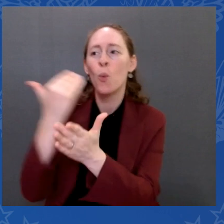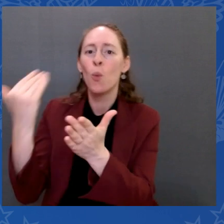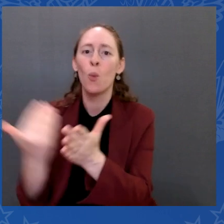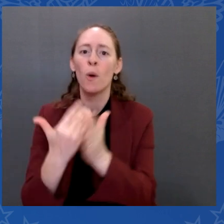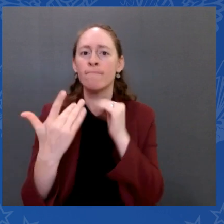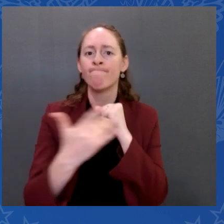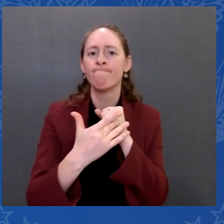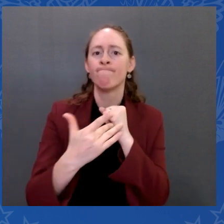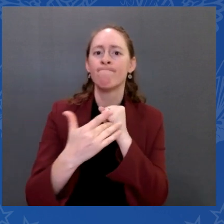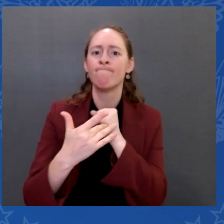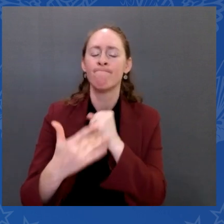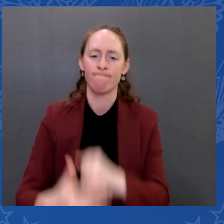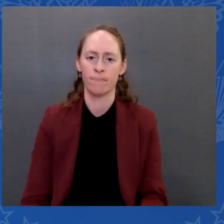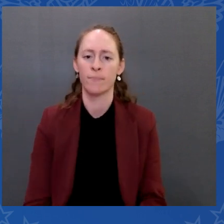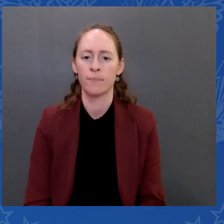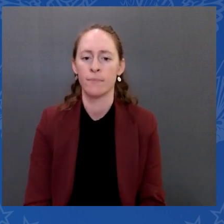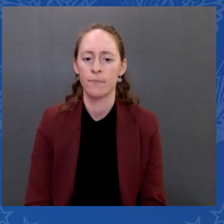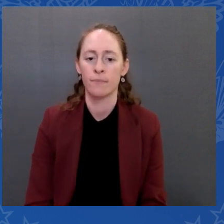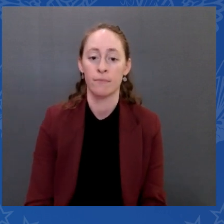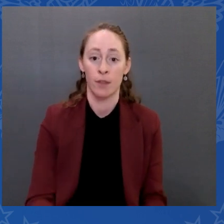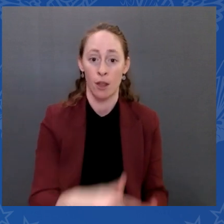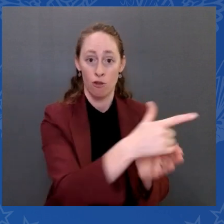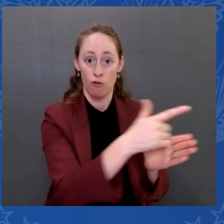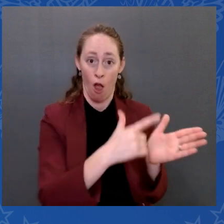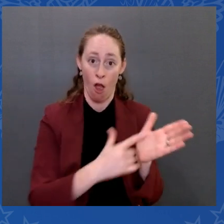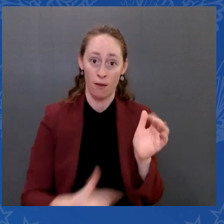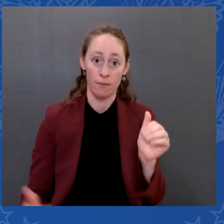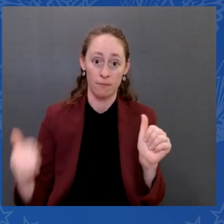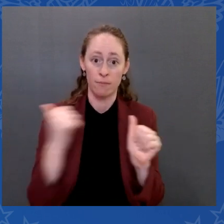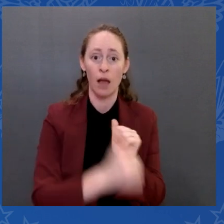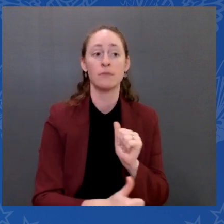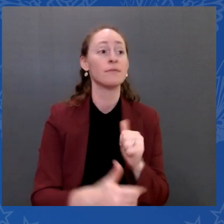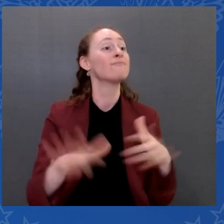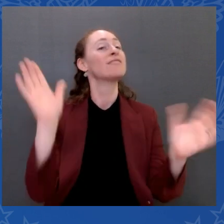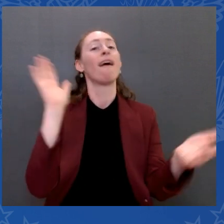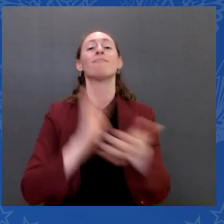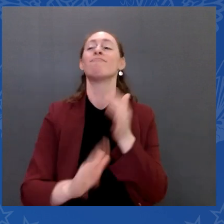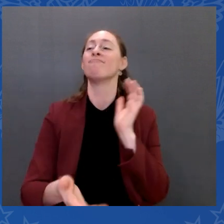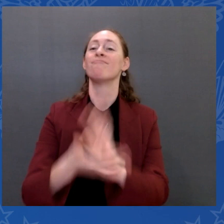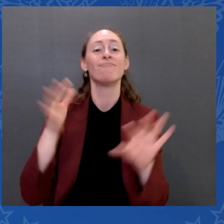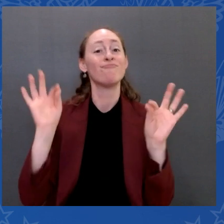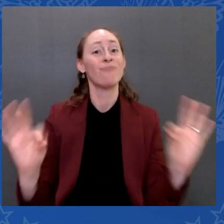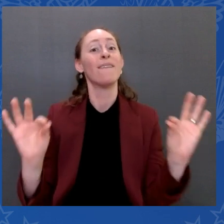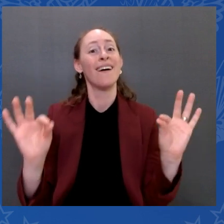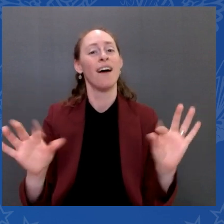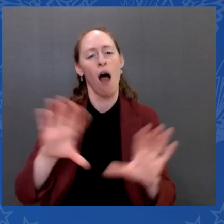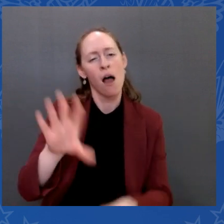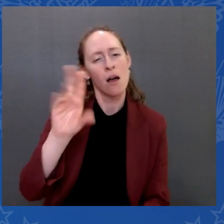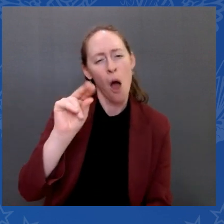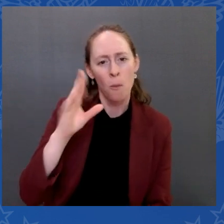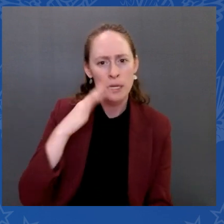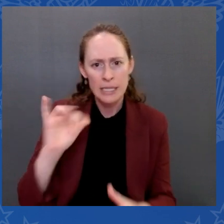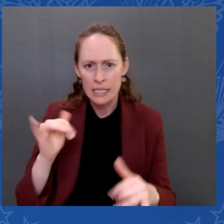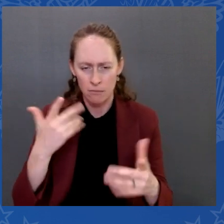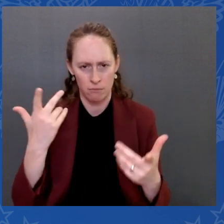but the investment will result in new infrastructure, will spur innovation, increase supply. And this will help us solve these supply constraints